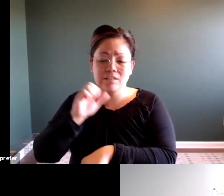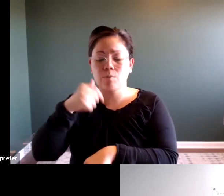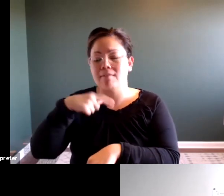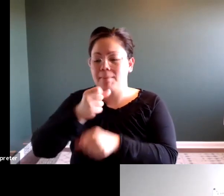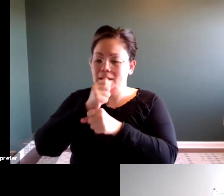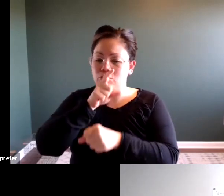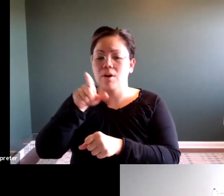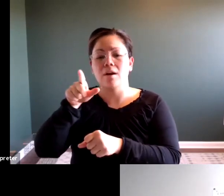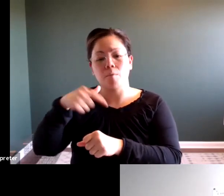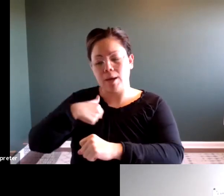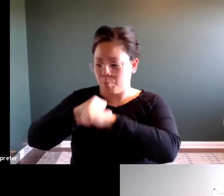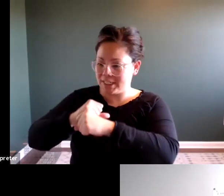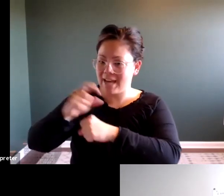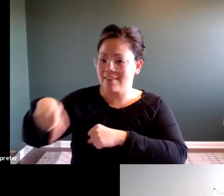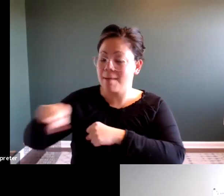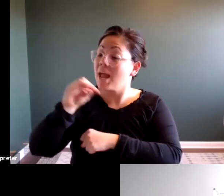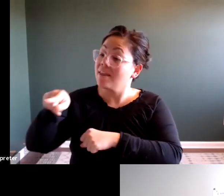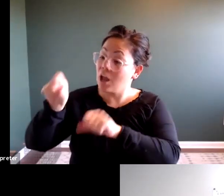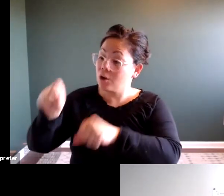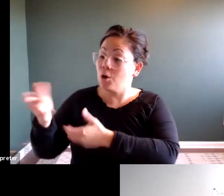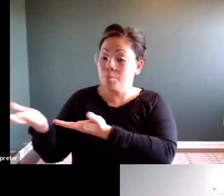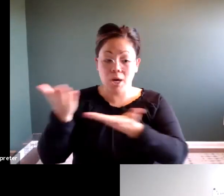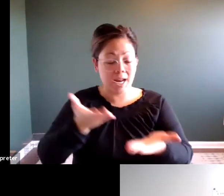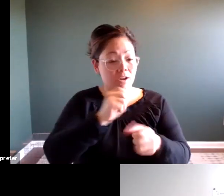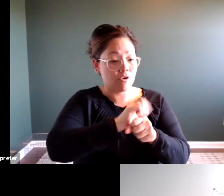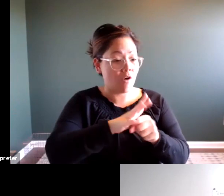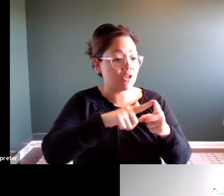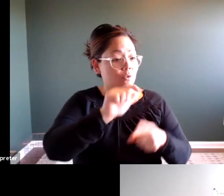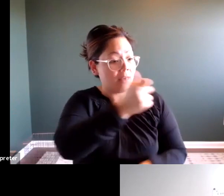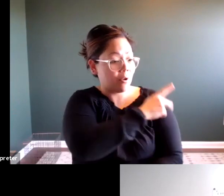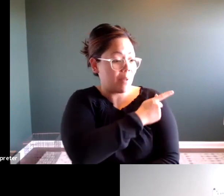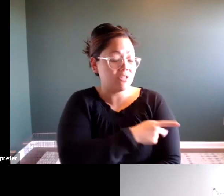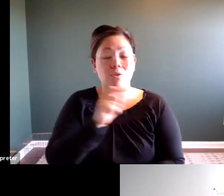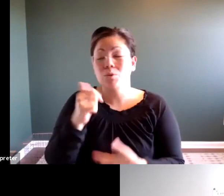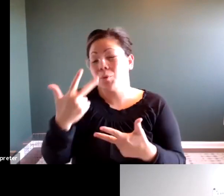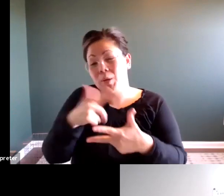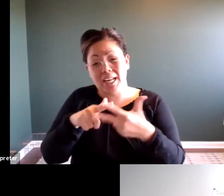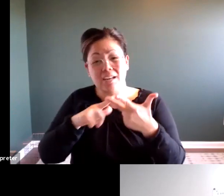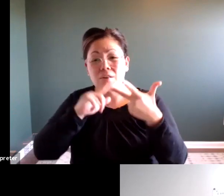and they can also potentially bring COVID to their patients. So three really great reasons why the healthcare workforce